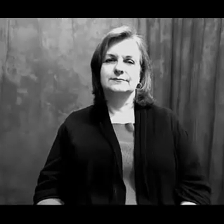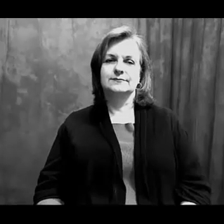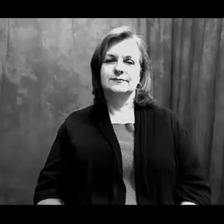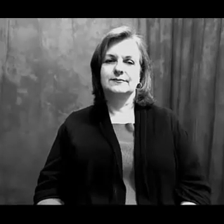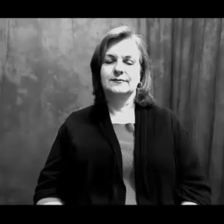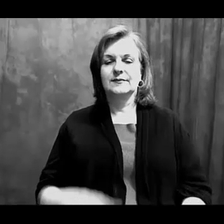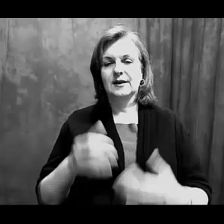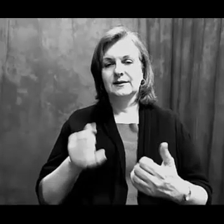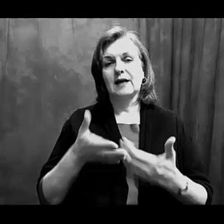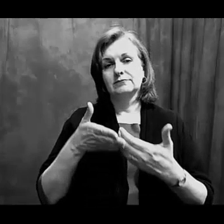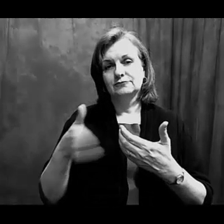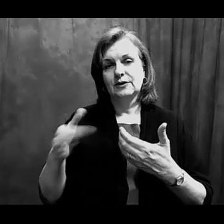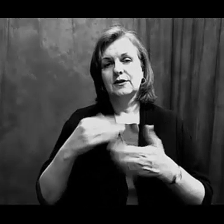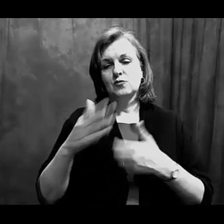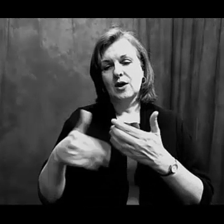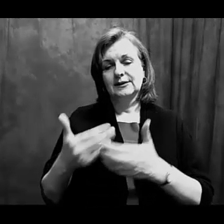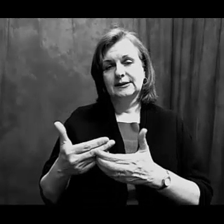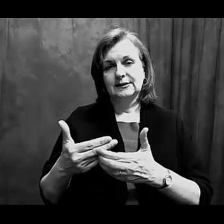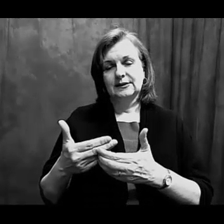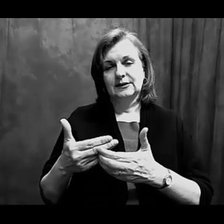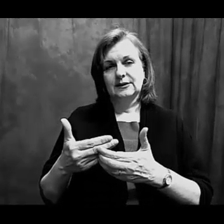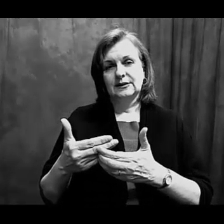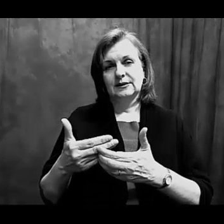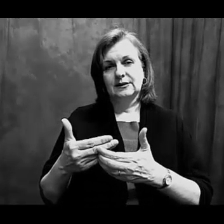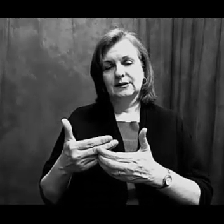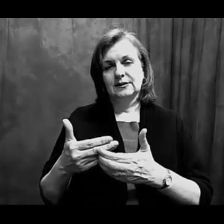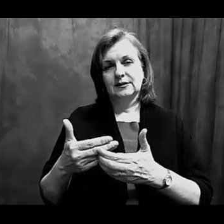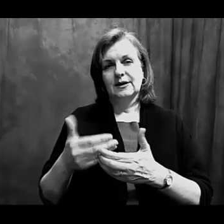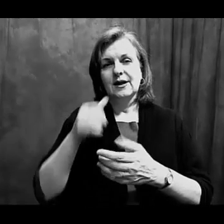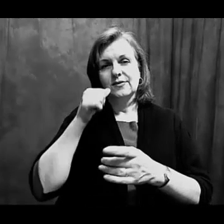so in this case were looking at splitting out